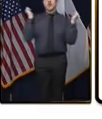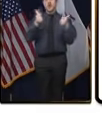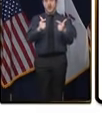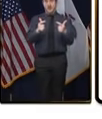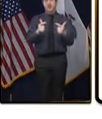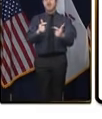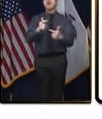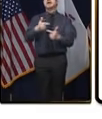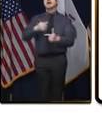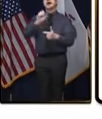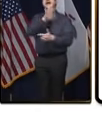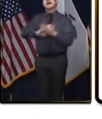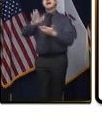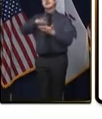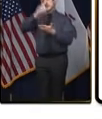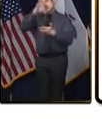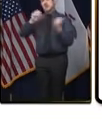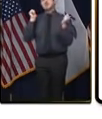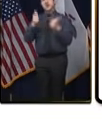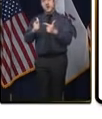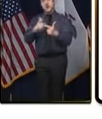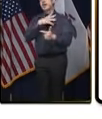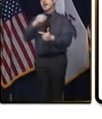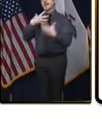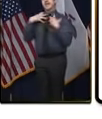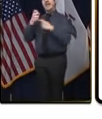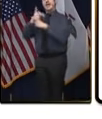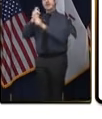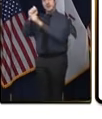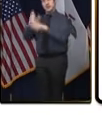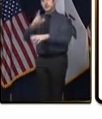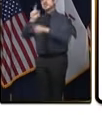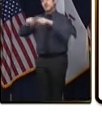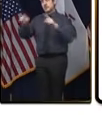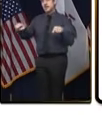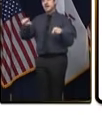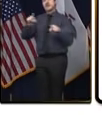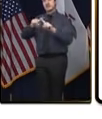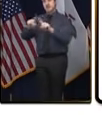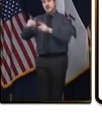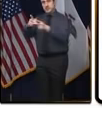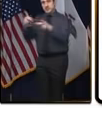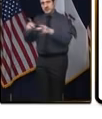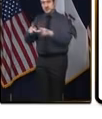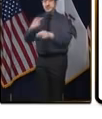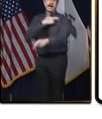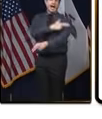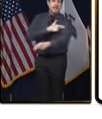education personnel all higher